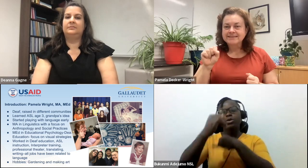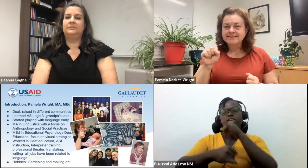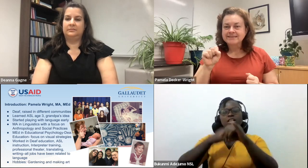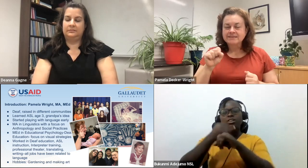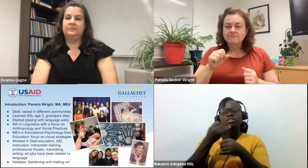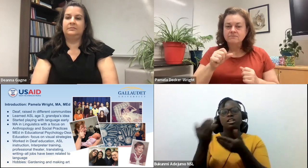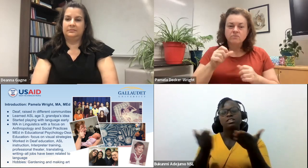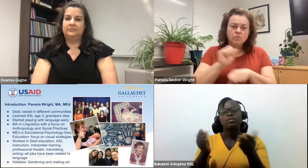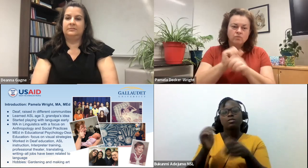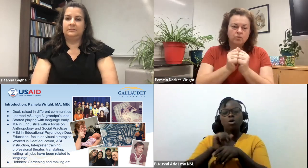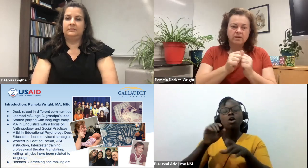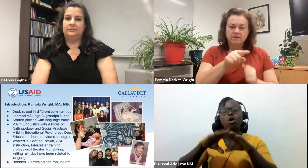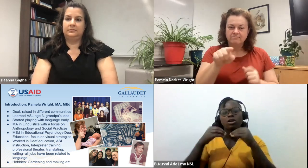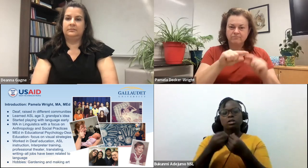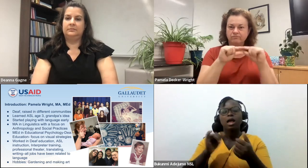i'm working with deaf refugee.